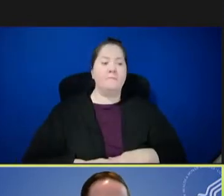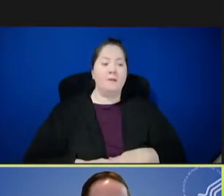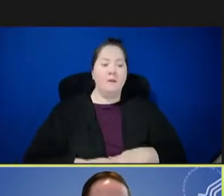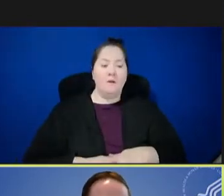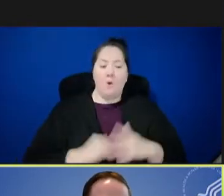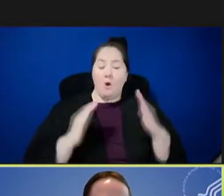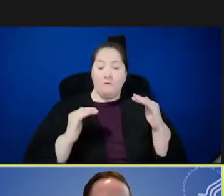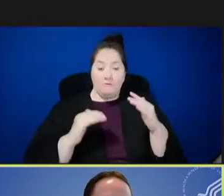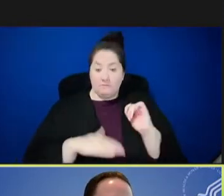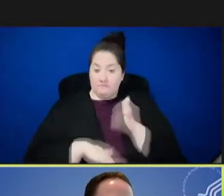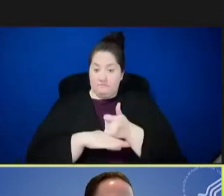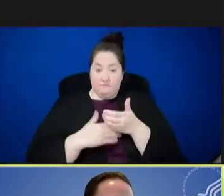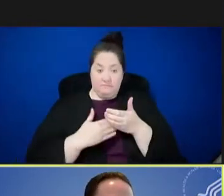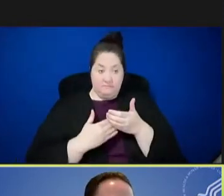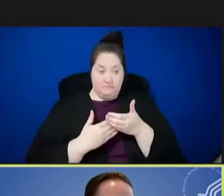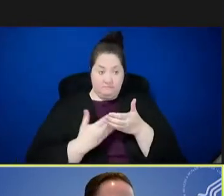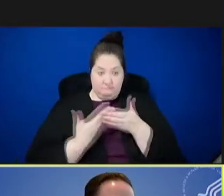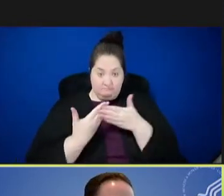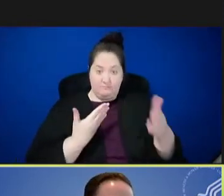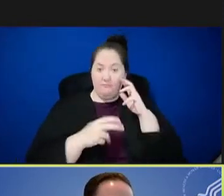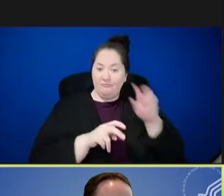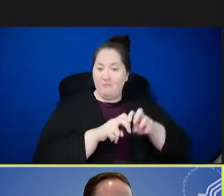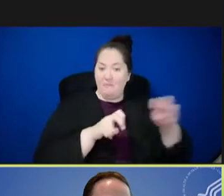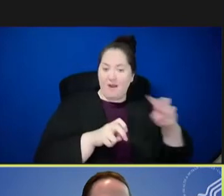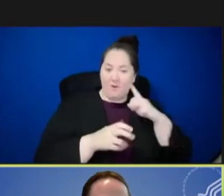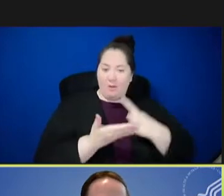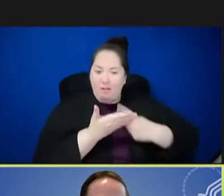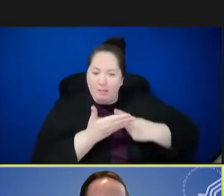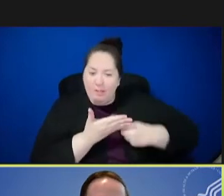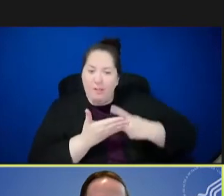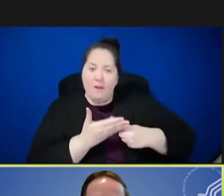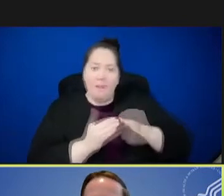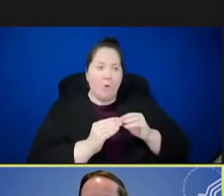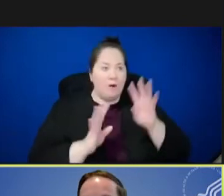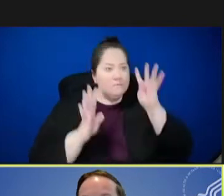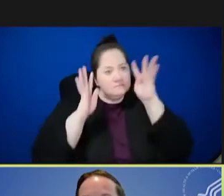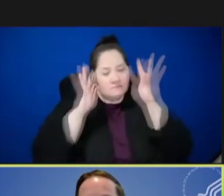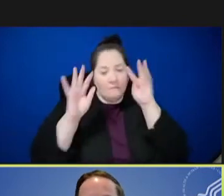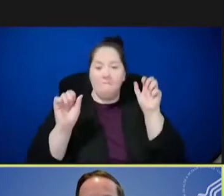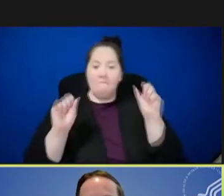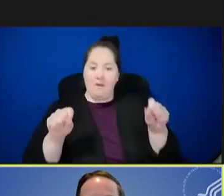panel that's going to talk a lot about really the innovative possibilities and the potential for AI